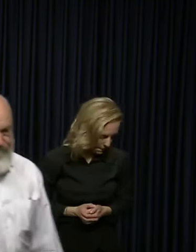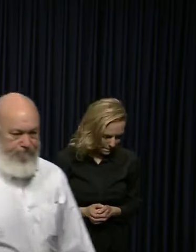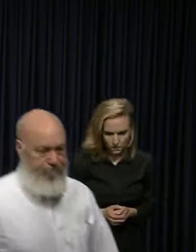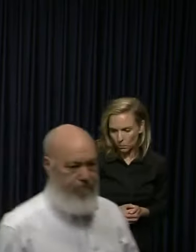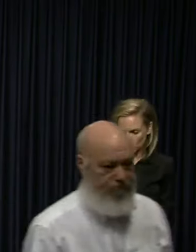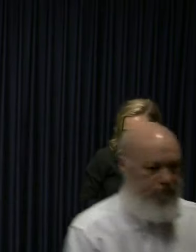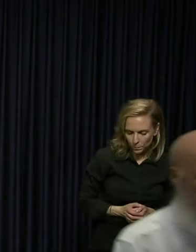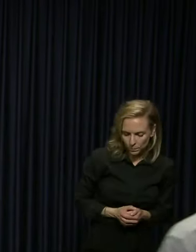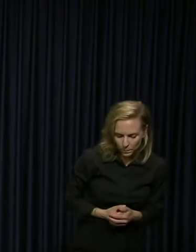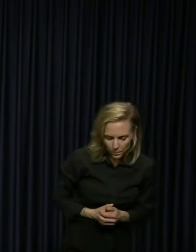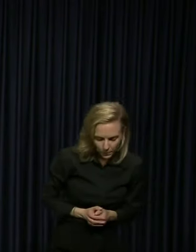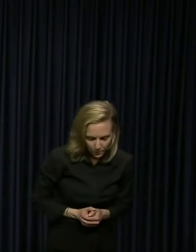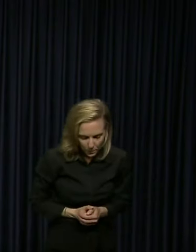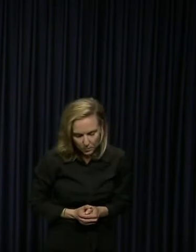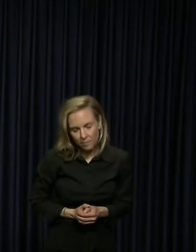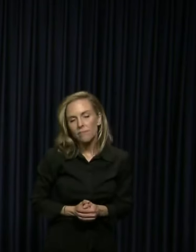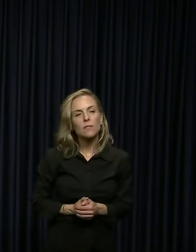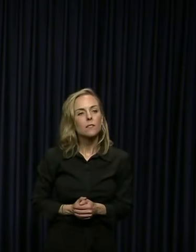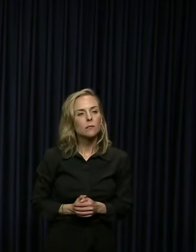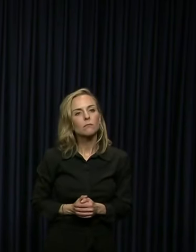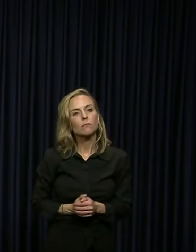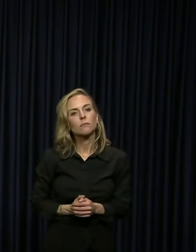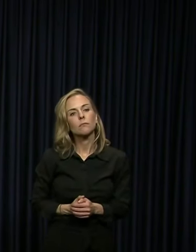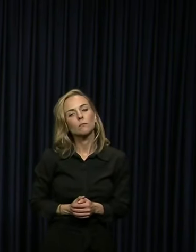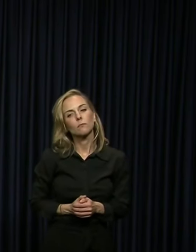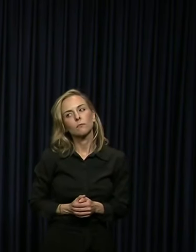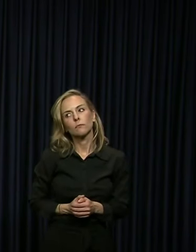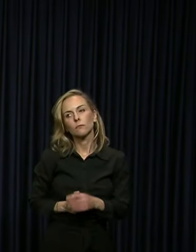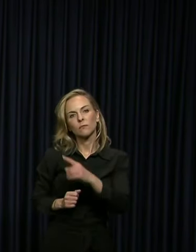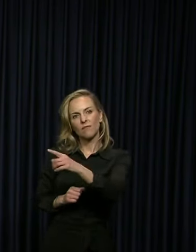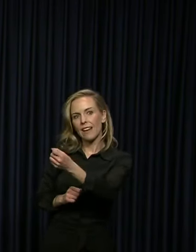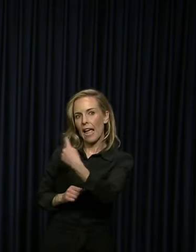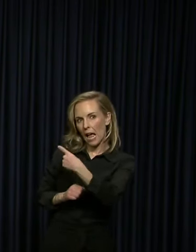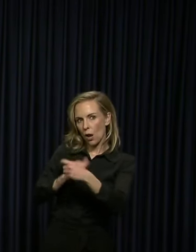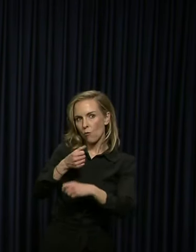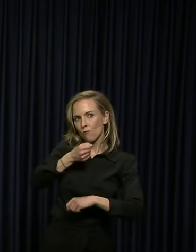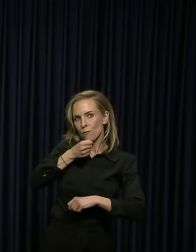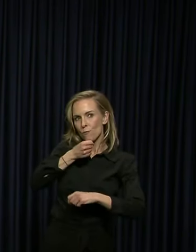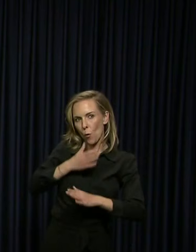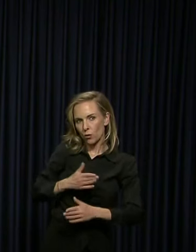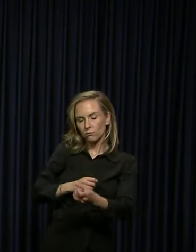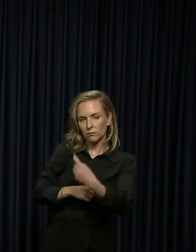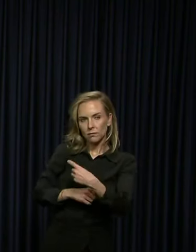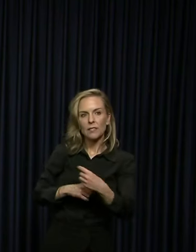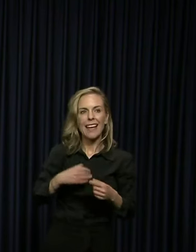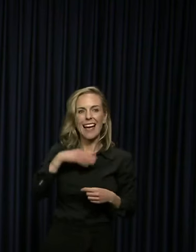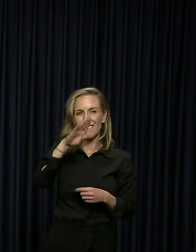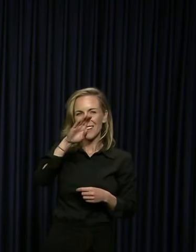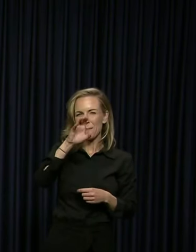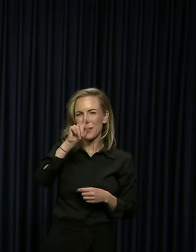IF YOU ARE STILL HOLDINGS MASS